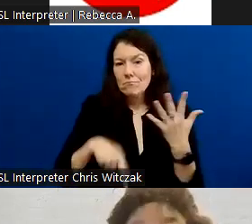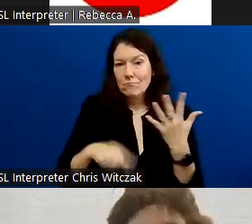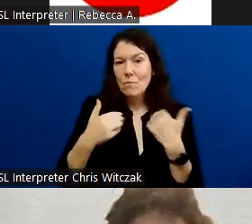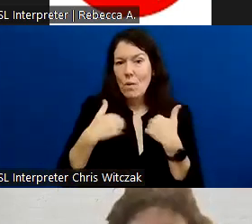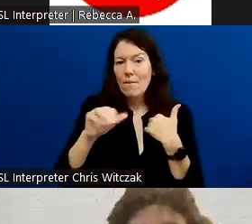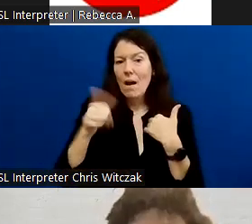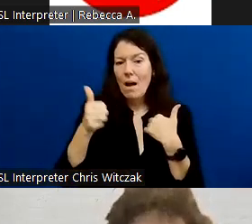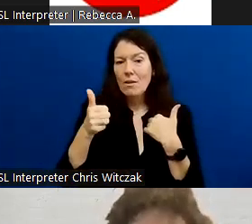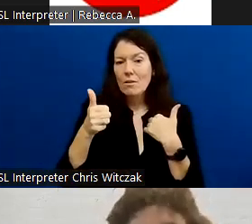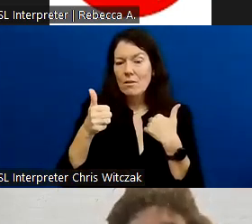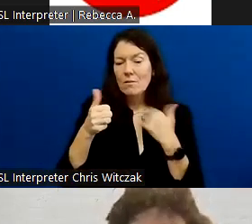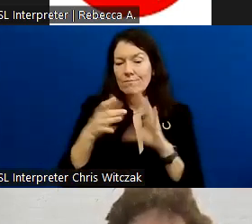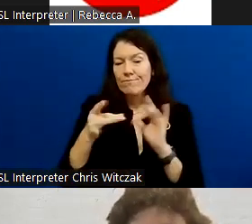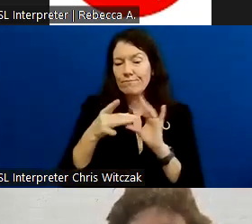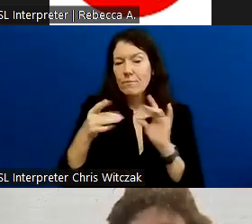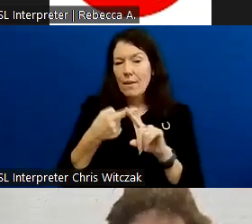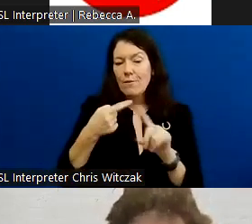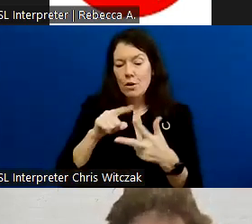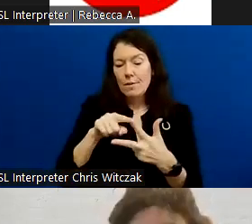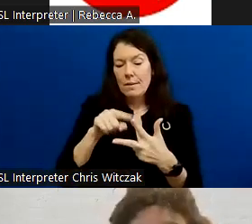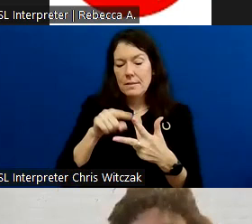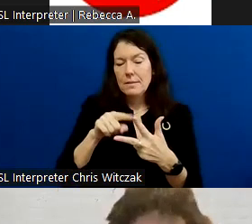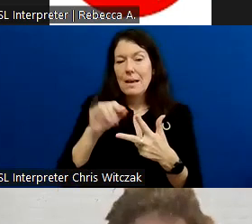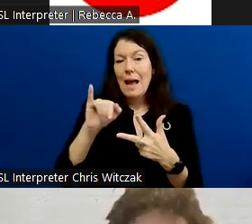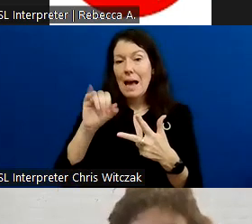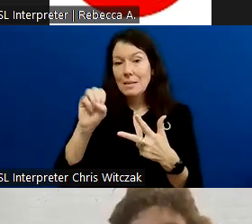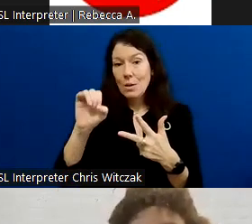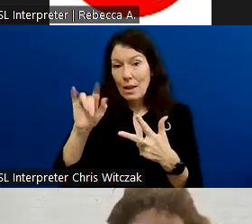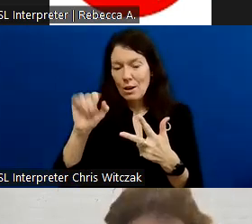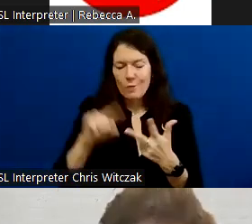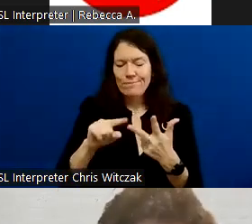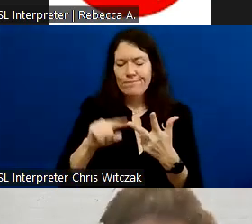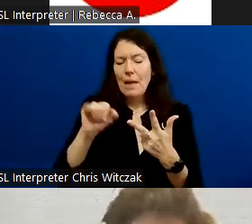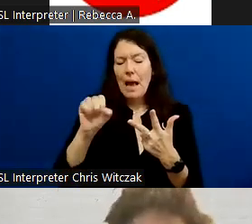piece for uh the second part the setting isolation, fear, and anxiety around our own safety within